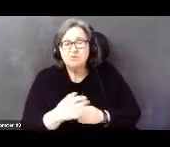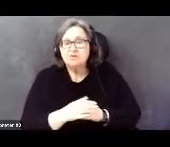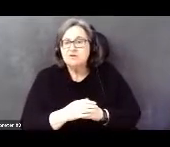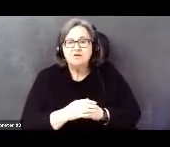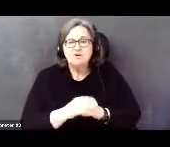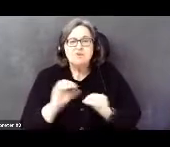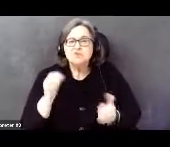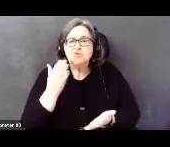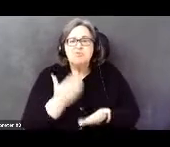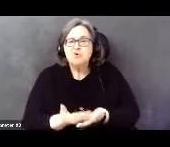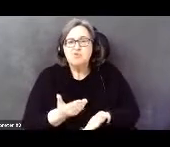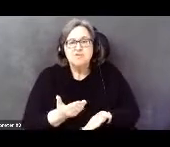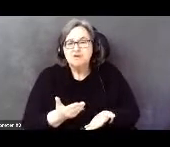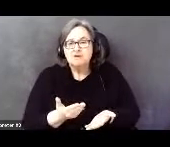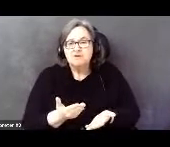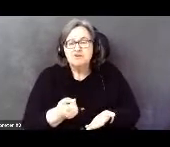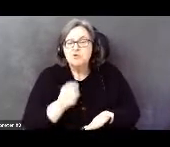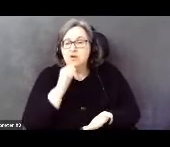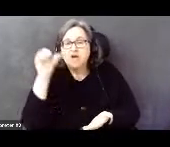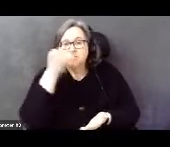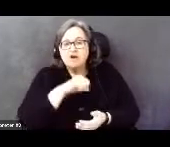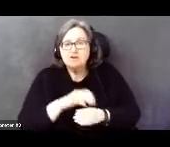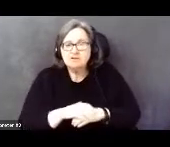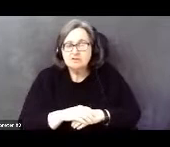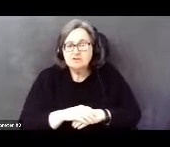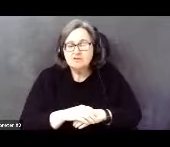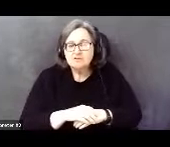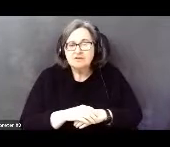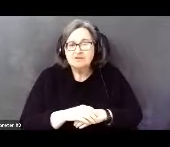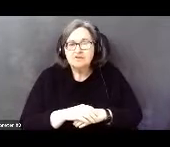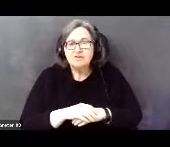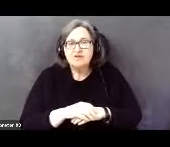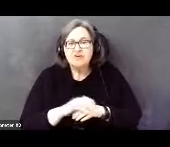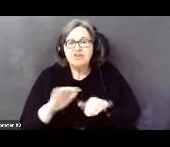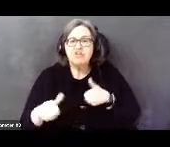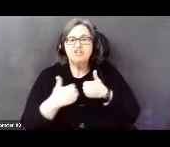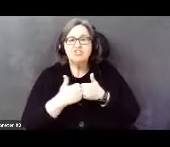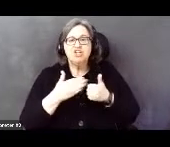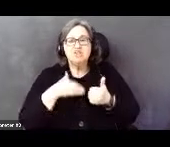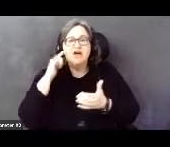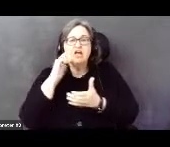no proof that you weren't drunk and to be challenged, my whole credibility and my license